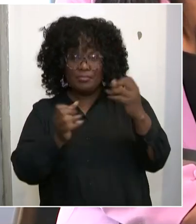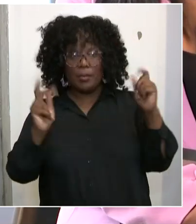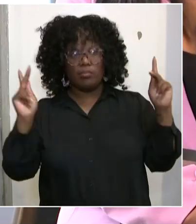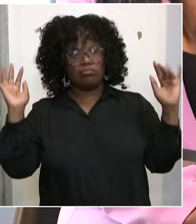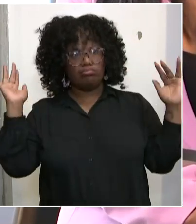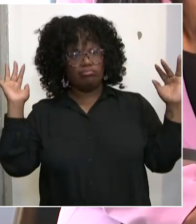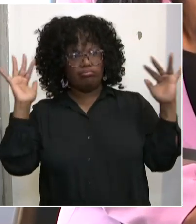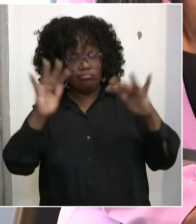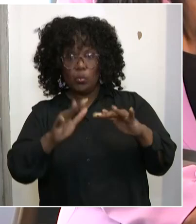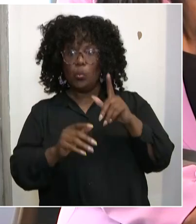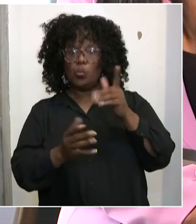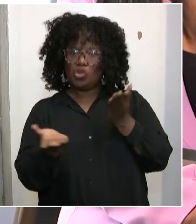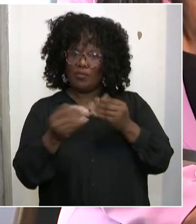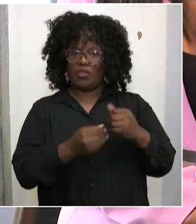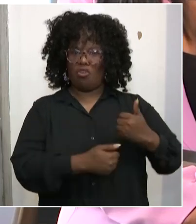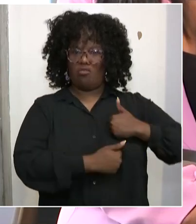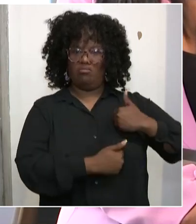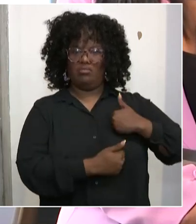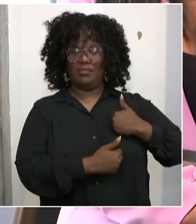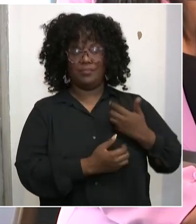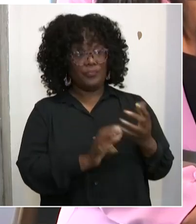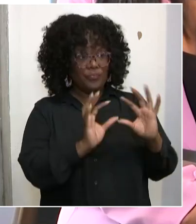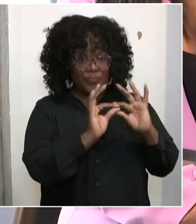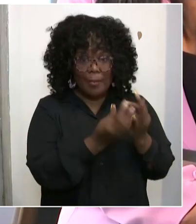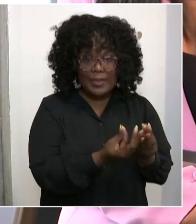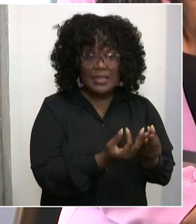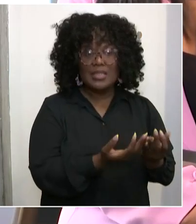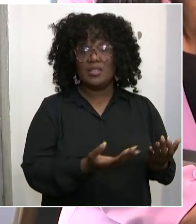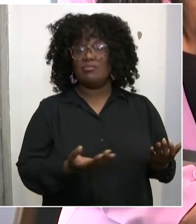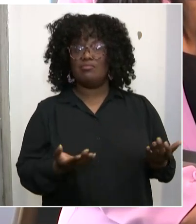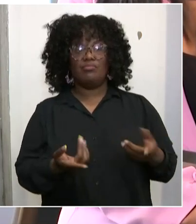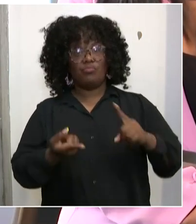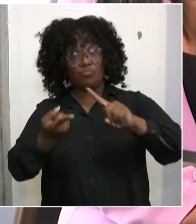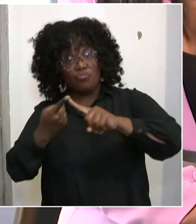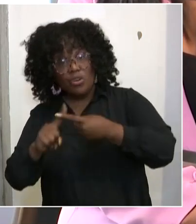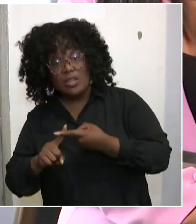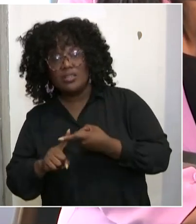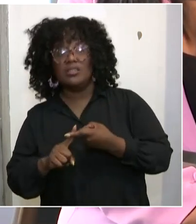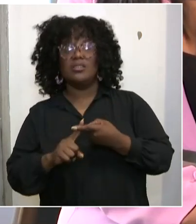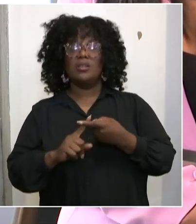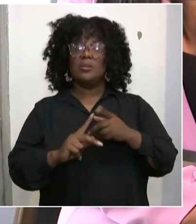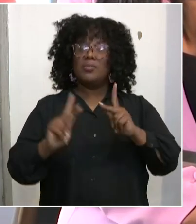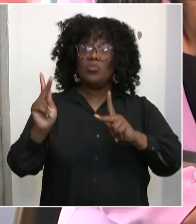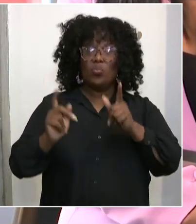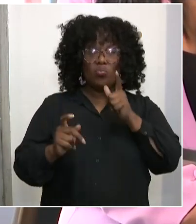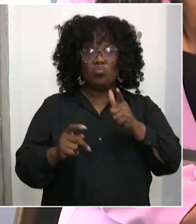a lot of families, a lot of people are into aircraft and other equipment, um,